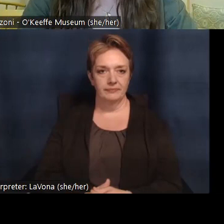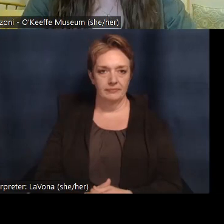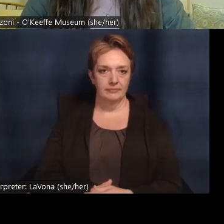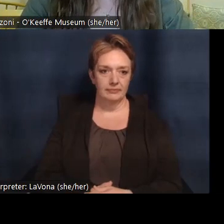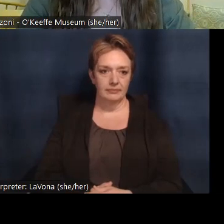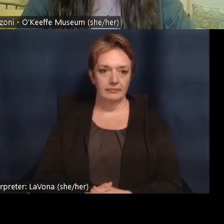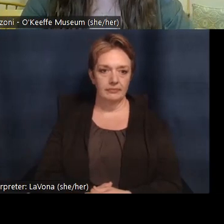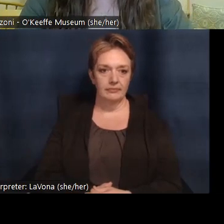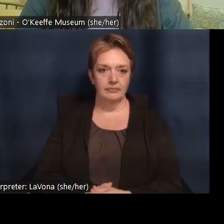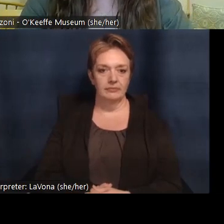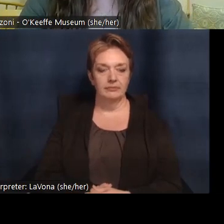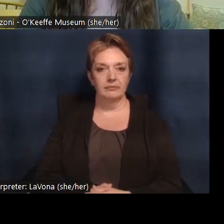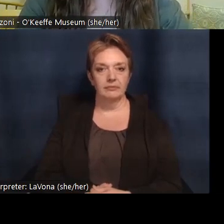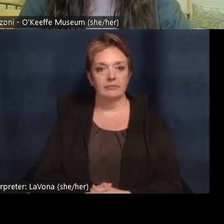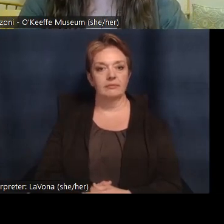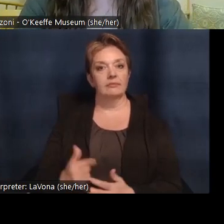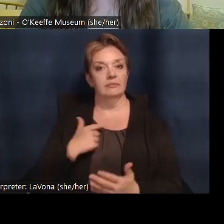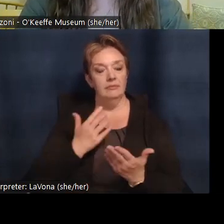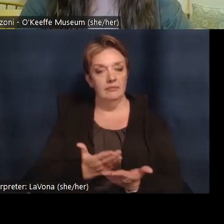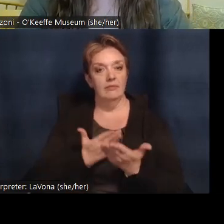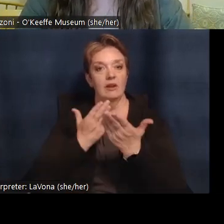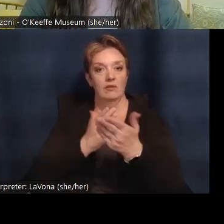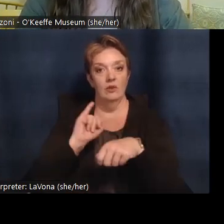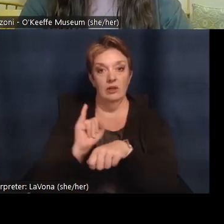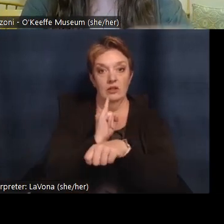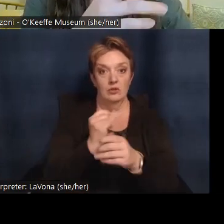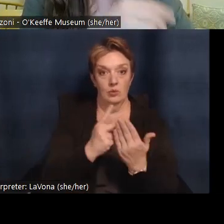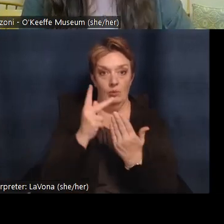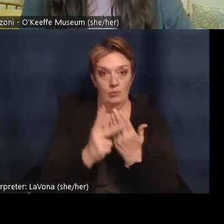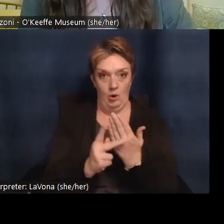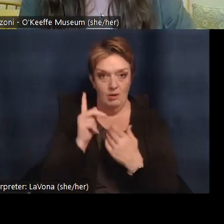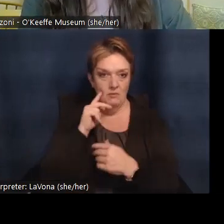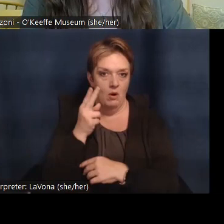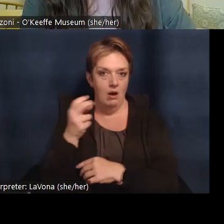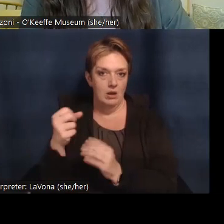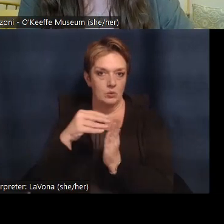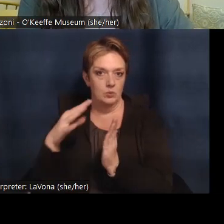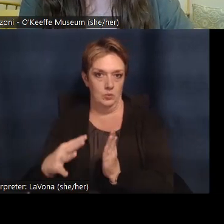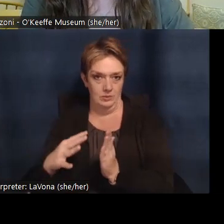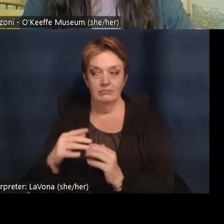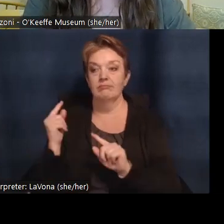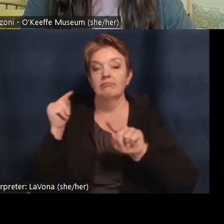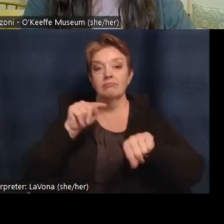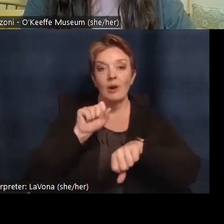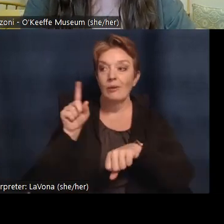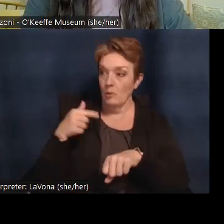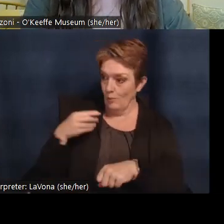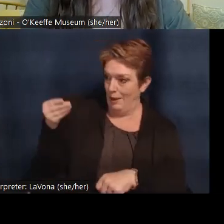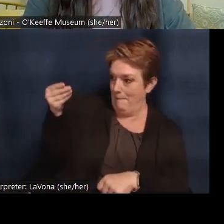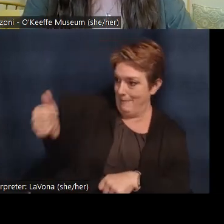We also offer an internship program for high school students where they're paid to come work in Georgia O’Keeffe's garden during the summer.